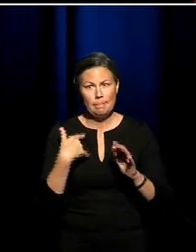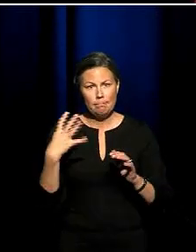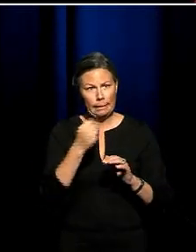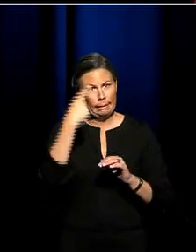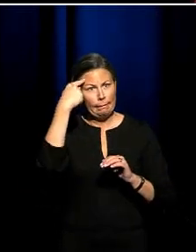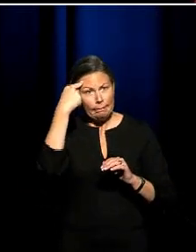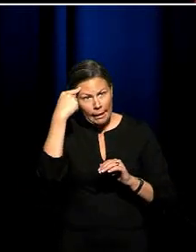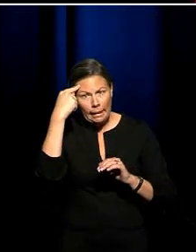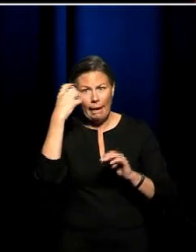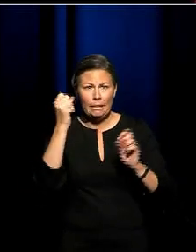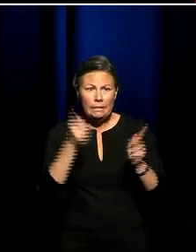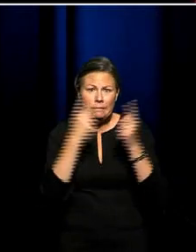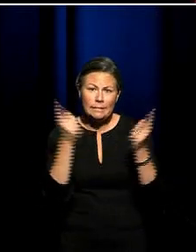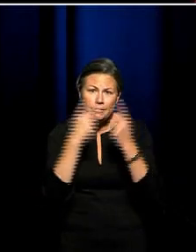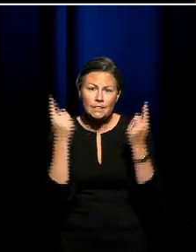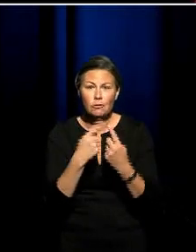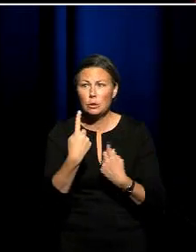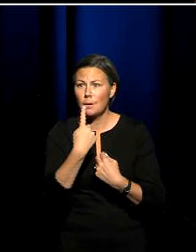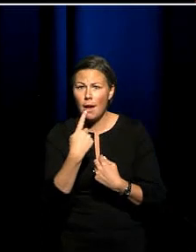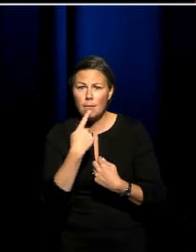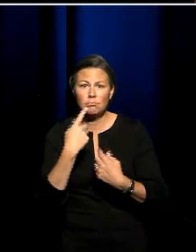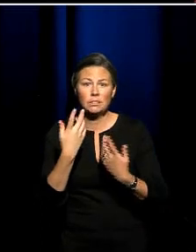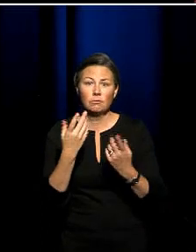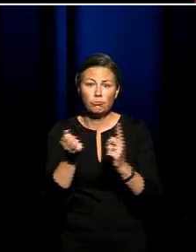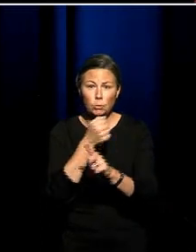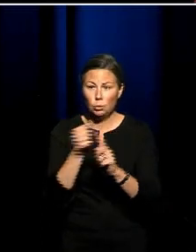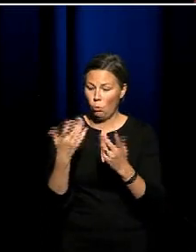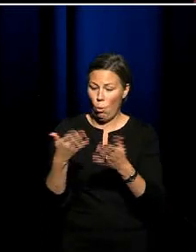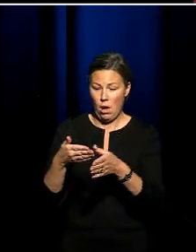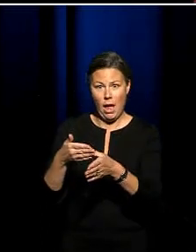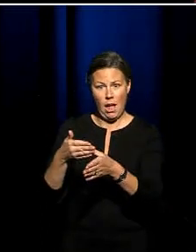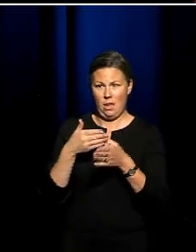excluding racism, experienced by First Nations people with disability in this